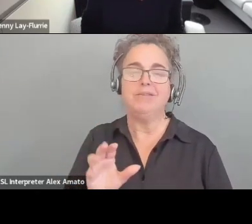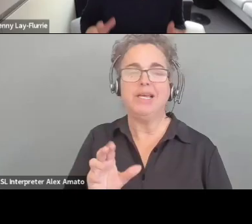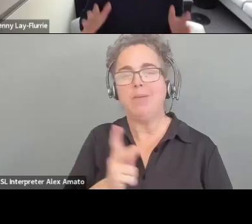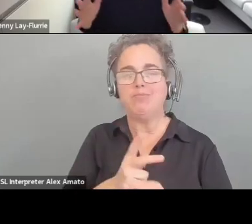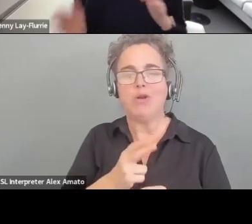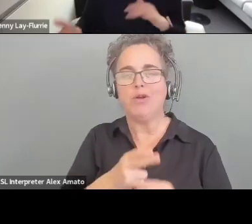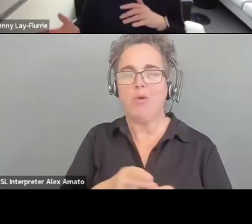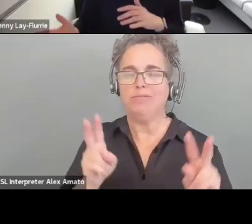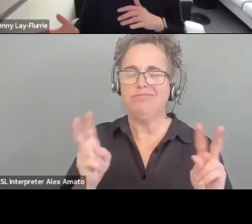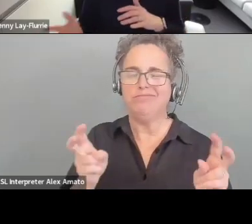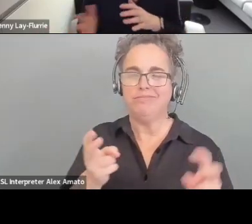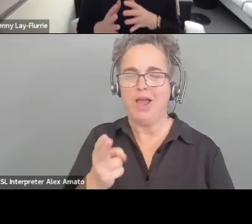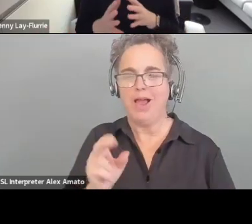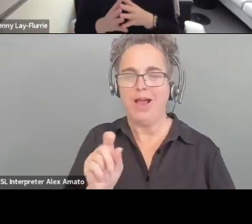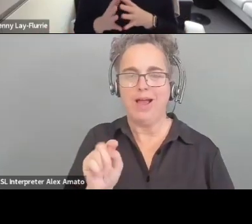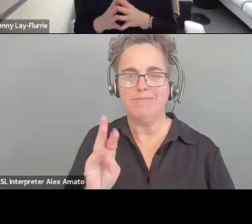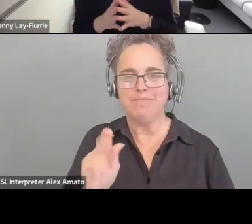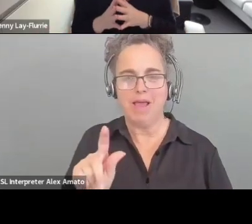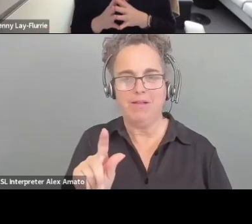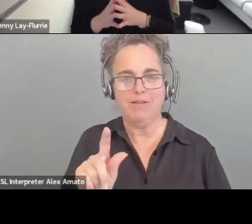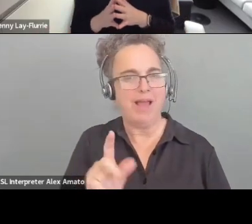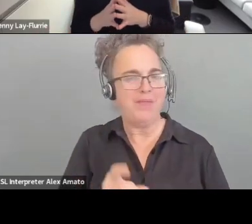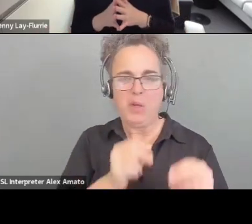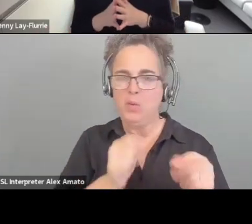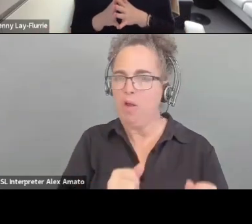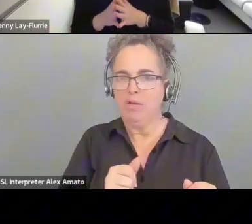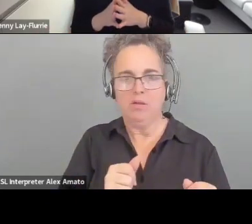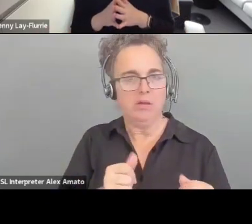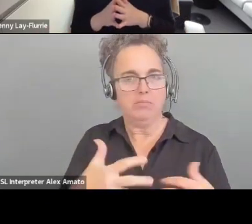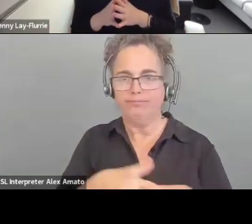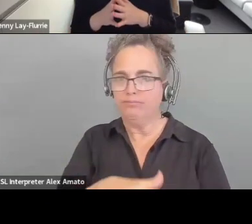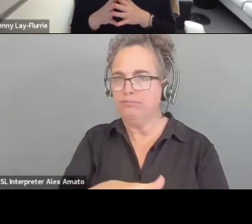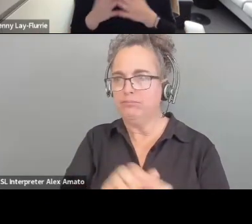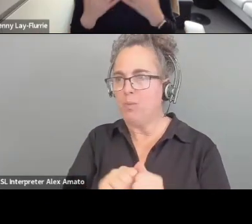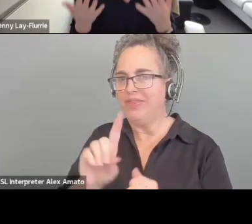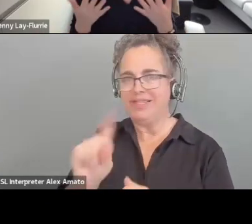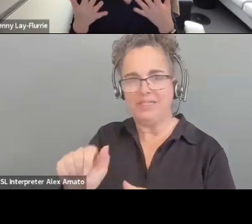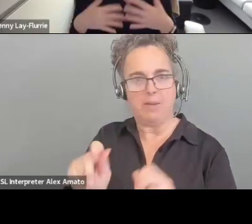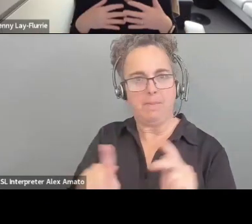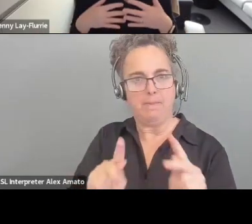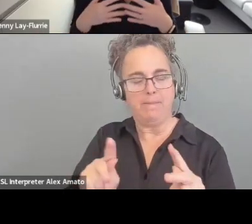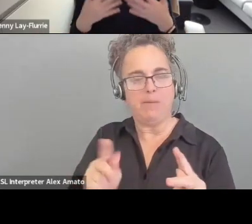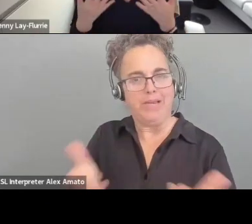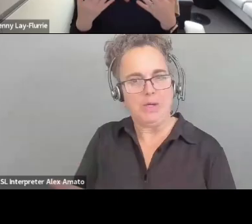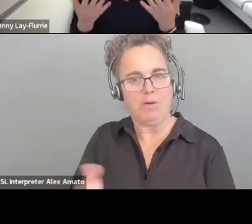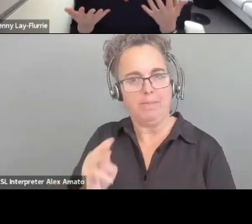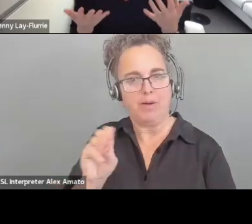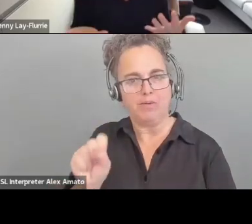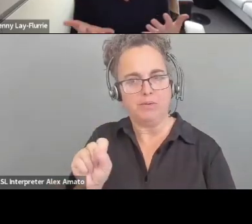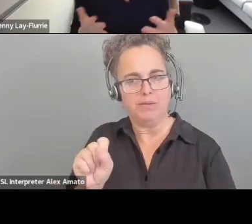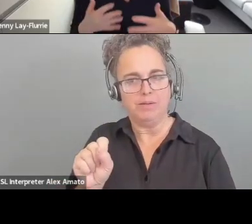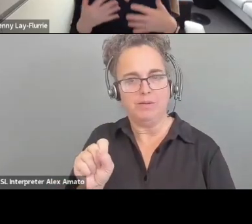and very quickly got involved in the disability community at Microsoft. I am deceptively but profoundly deaf.